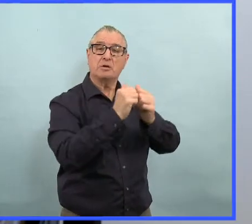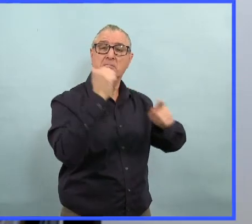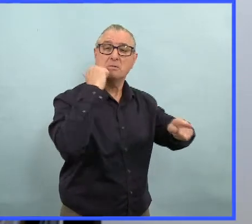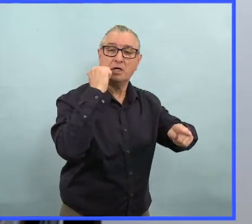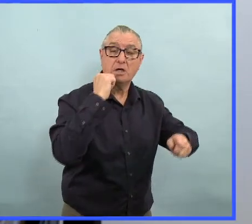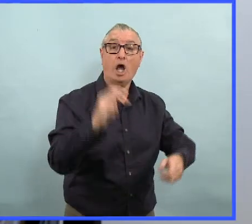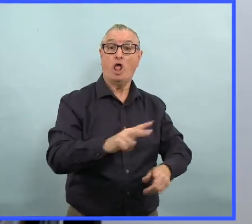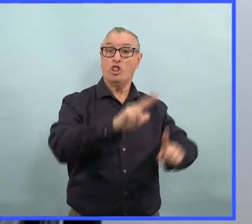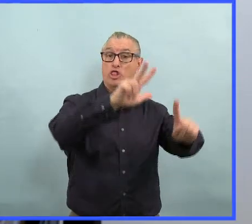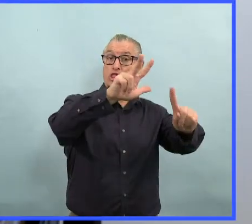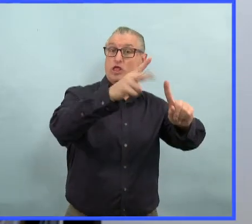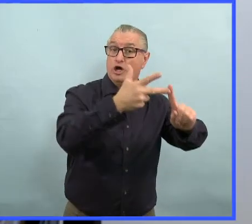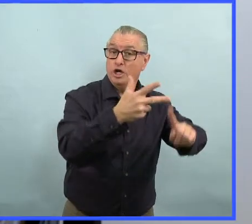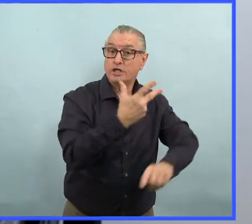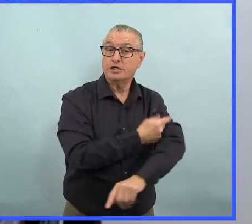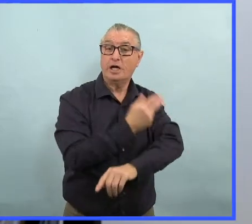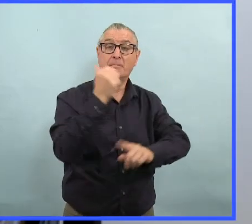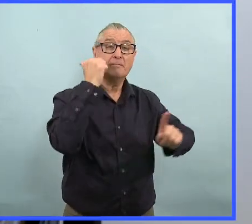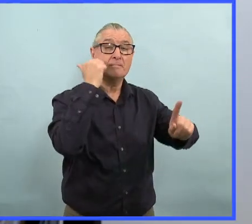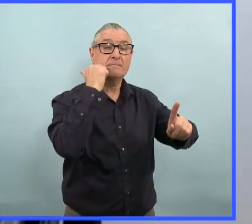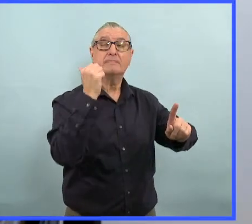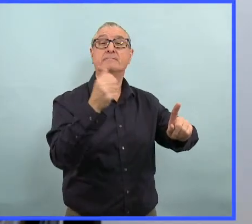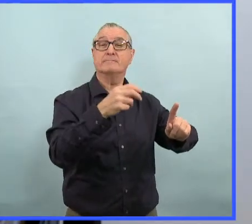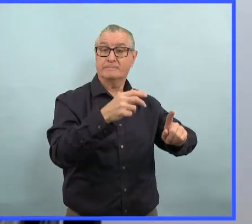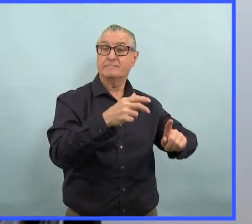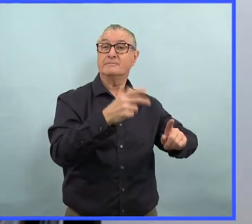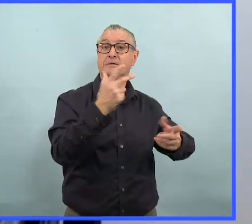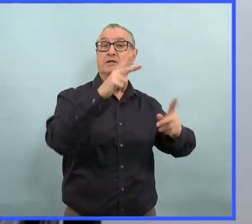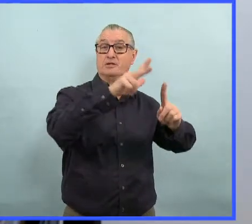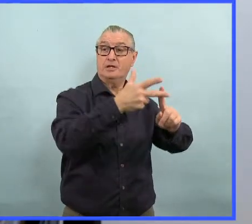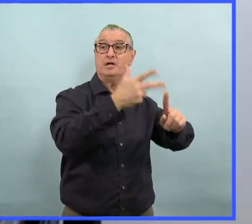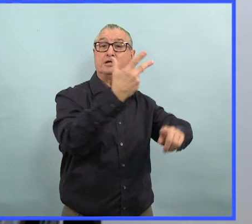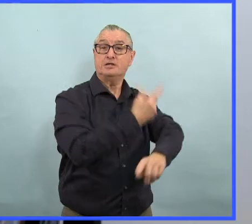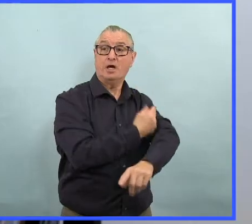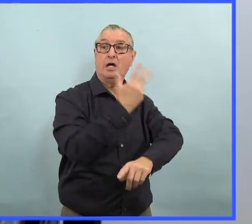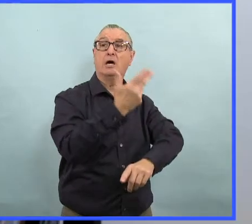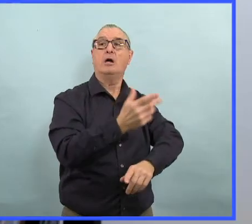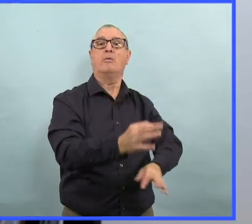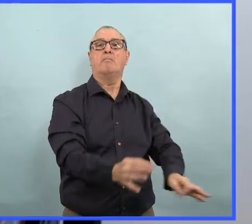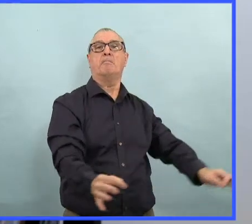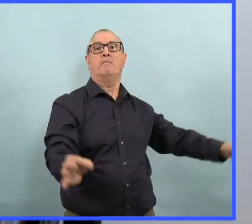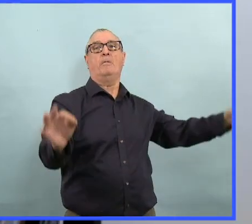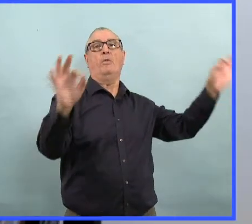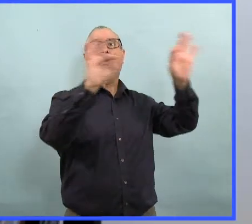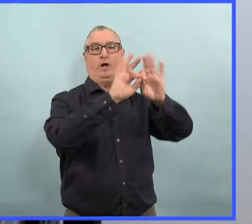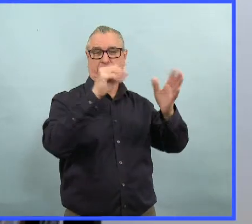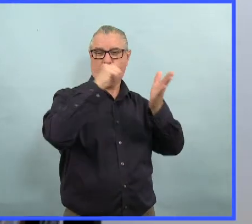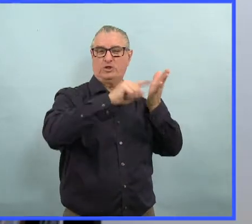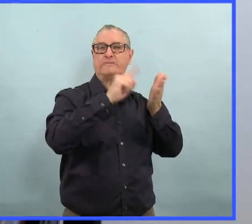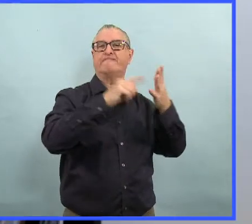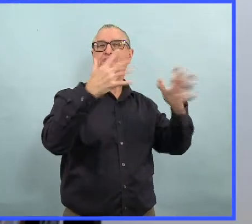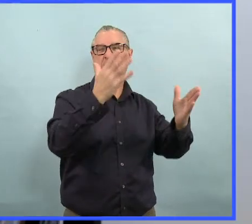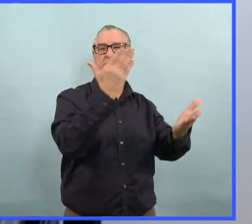critical the researchers worked with women who are already using a menstrual cycle cycle tracker app